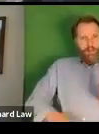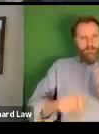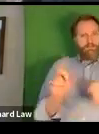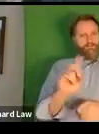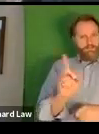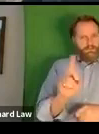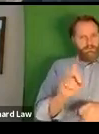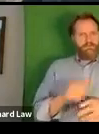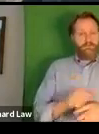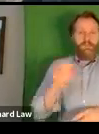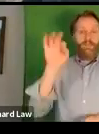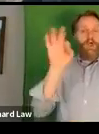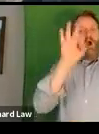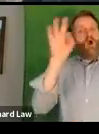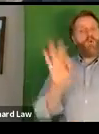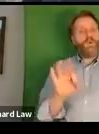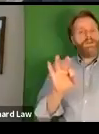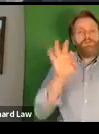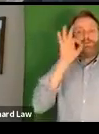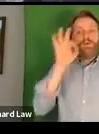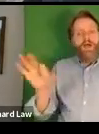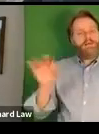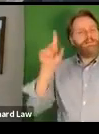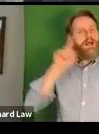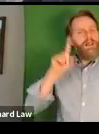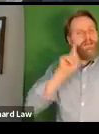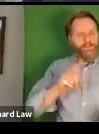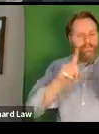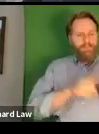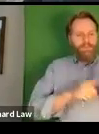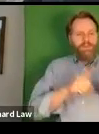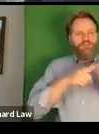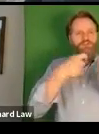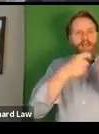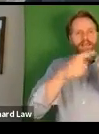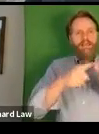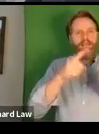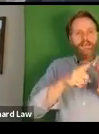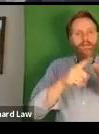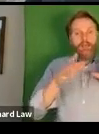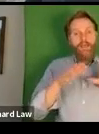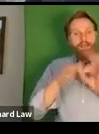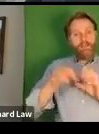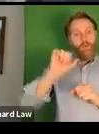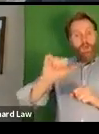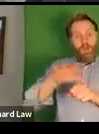for Jackie from the MOJ and it's actually a question that's come in from